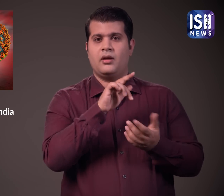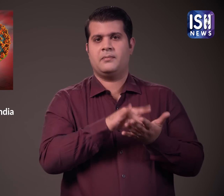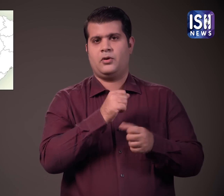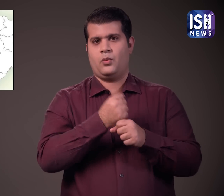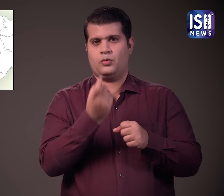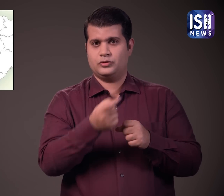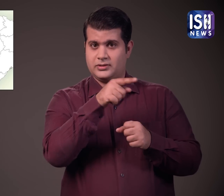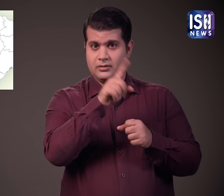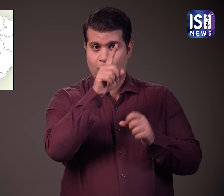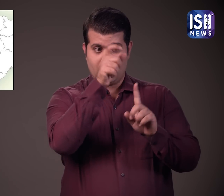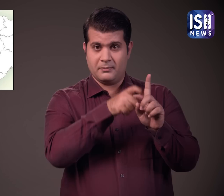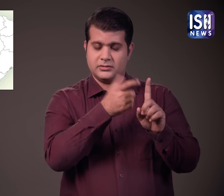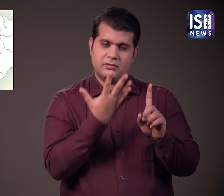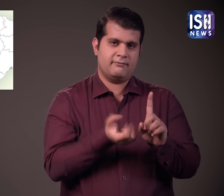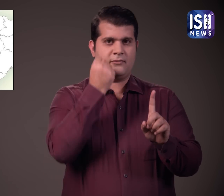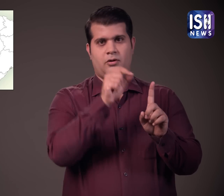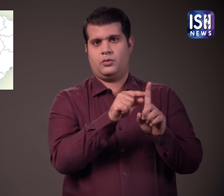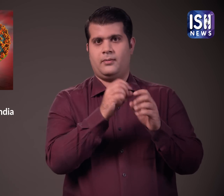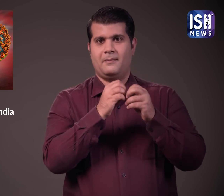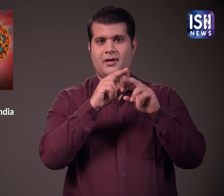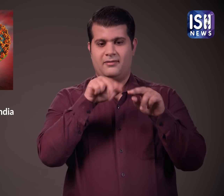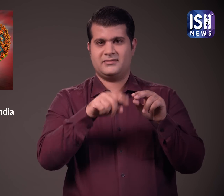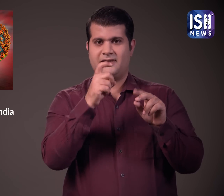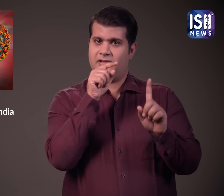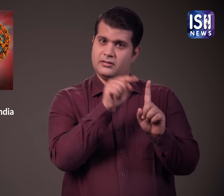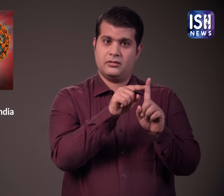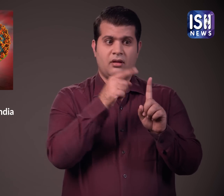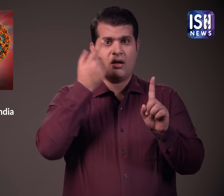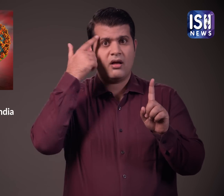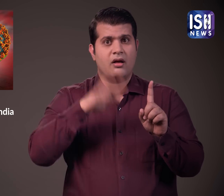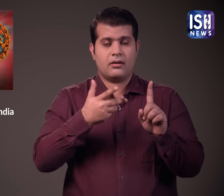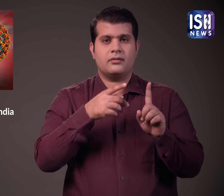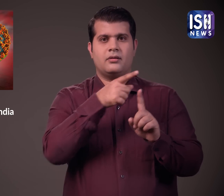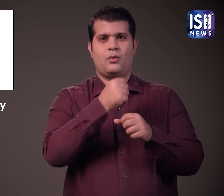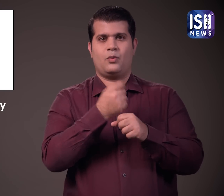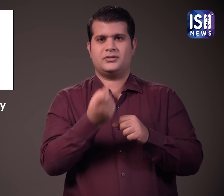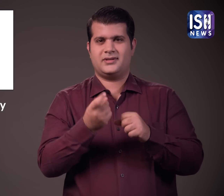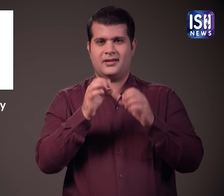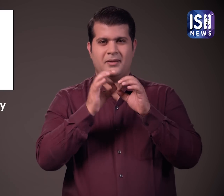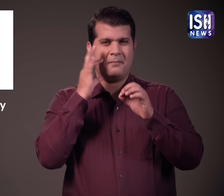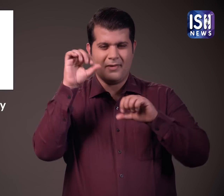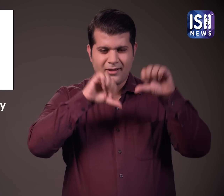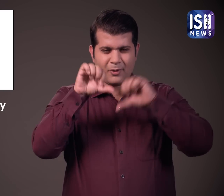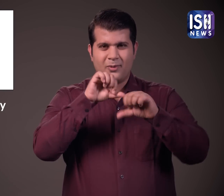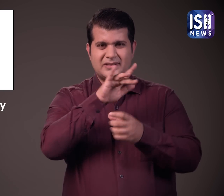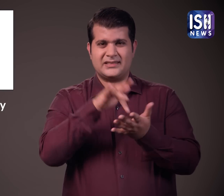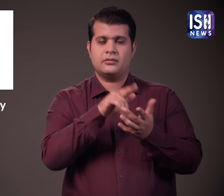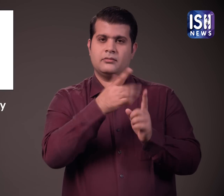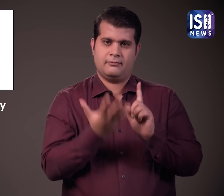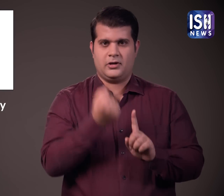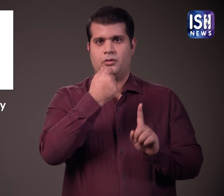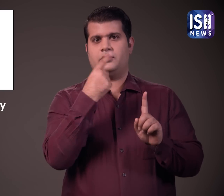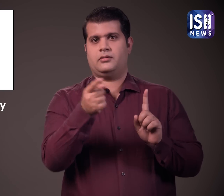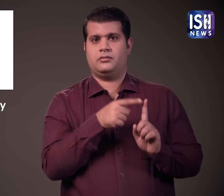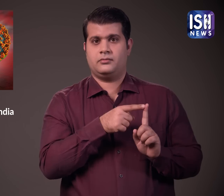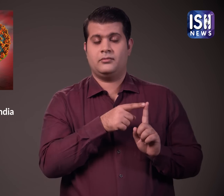The first case of BF.7 was detected by Gujarat Biotechnology Research Centre.